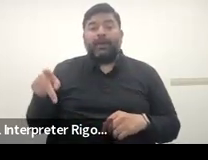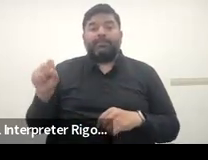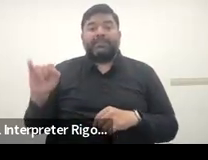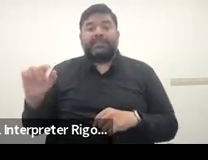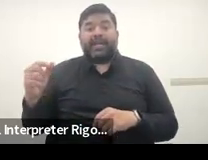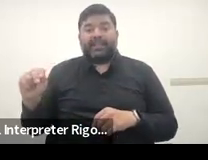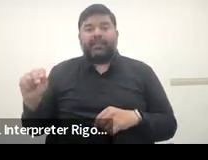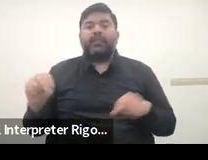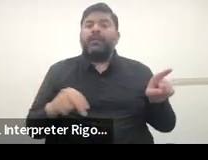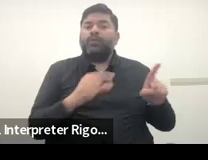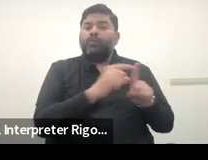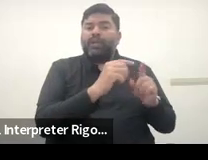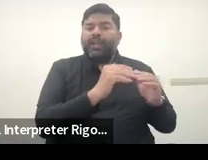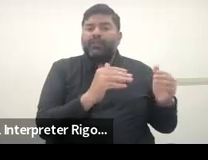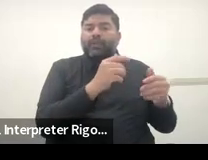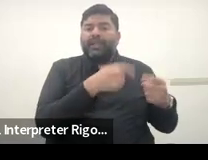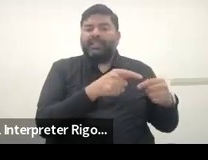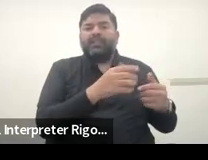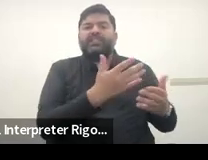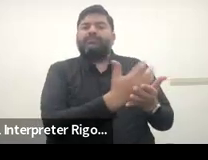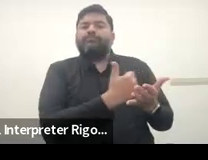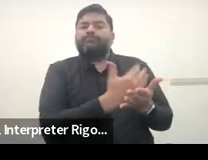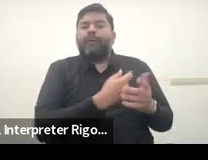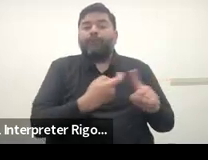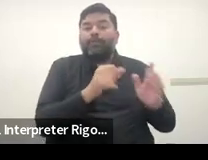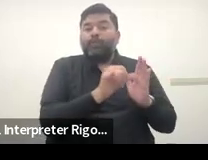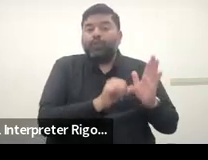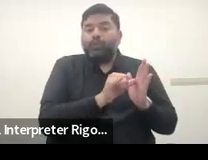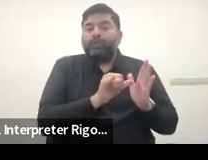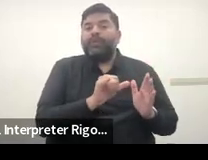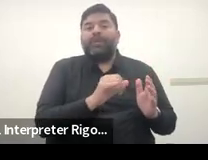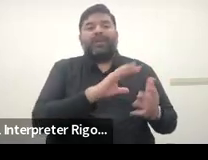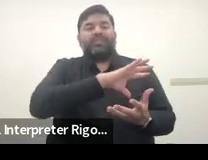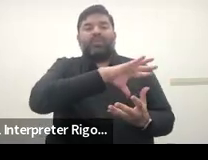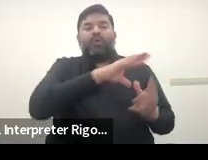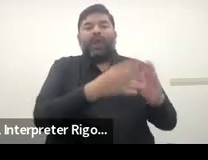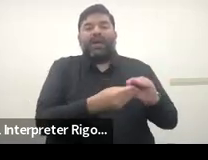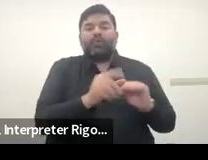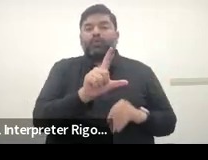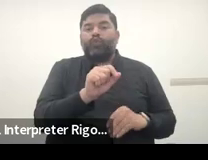is scraped from YouTube and it contains about 20,000 videos representing a vocabulary